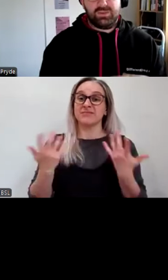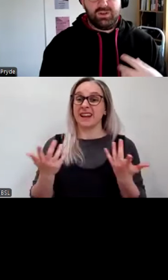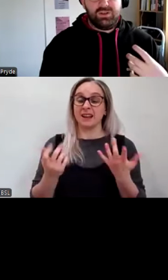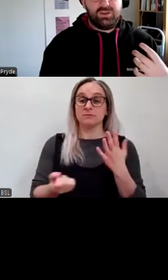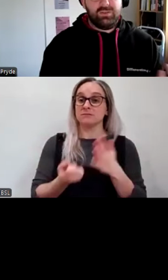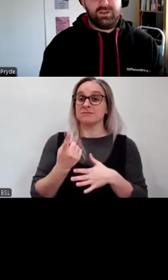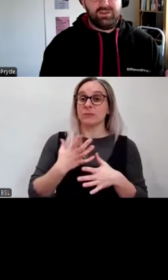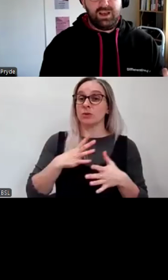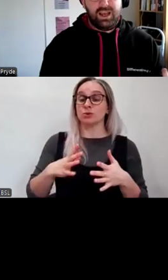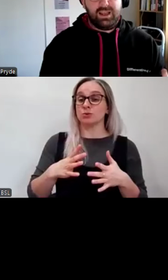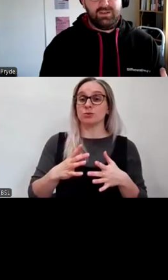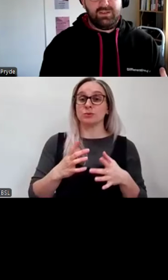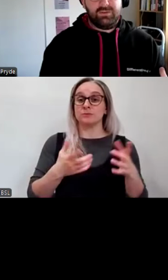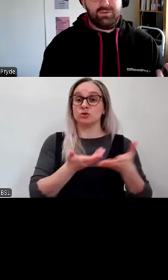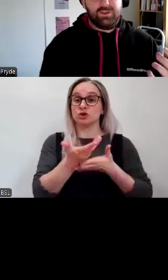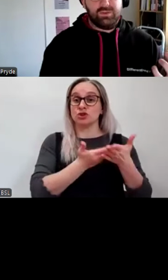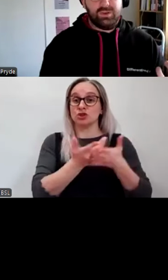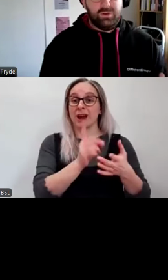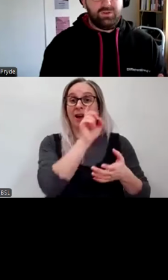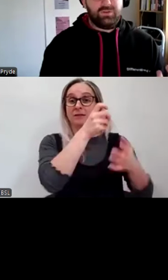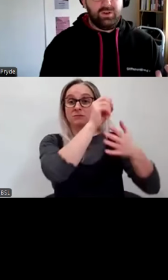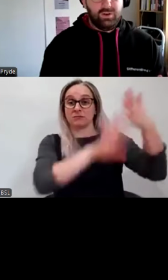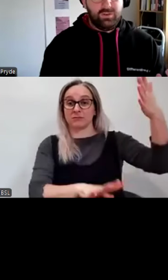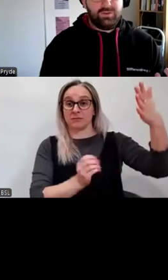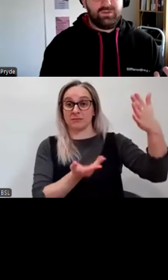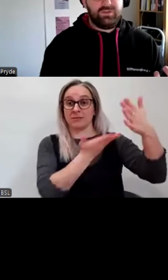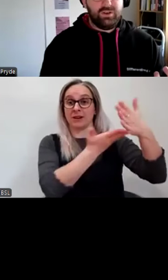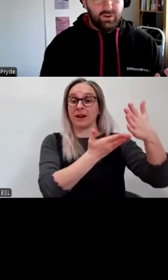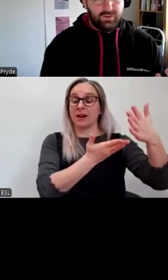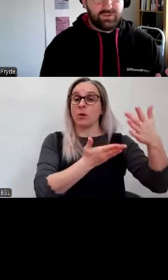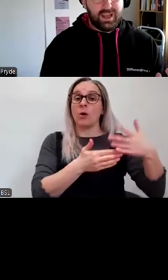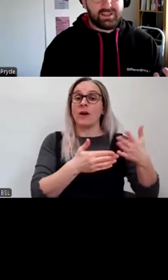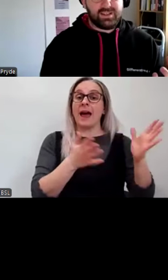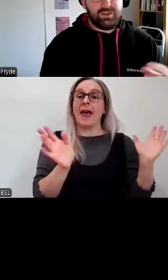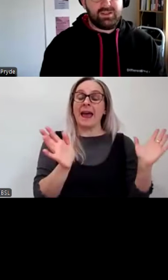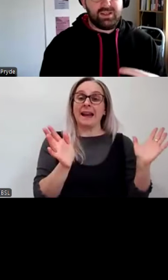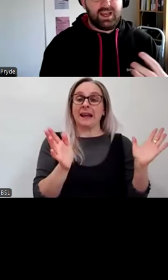is when you talk about different forms of accessibility